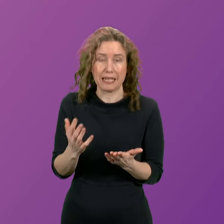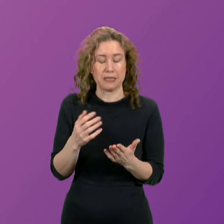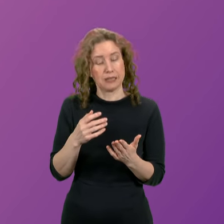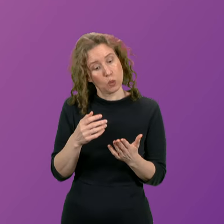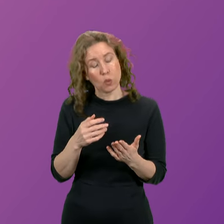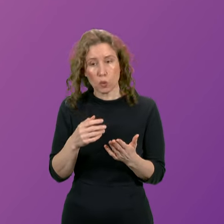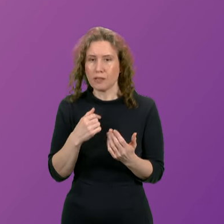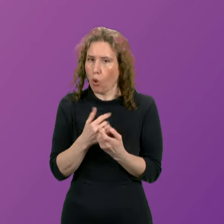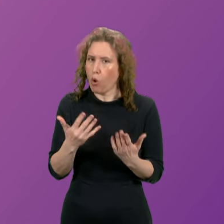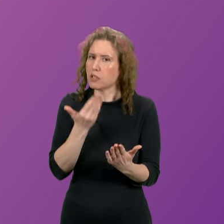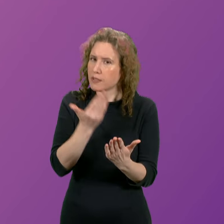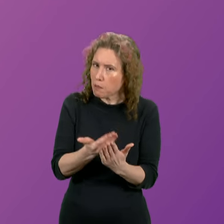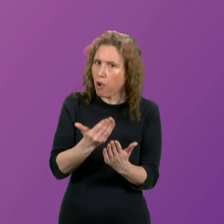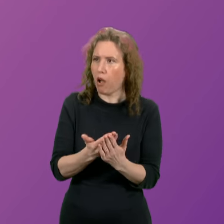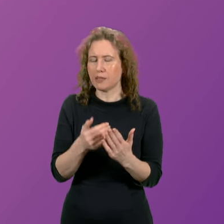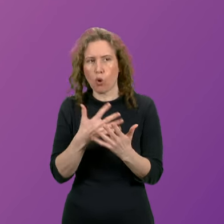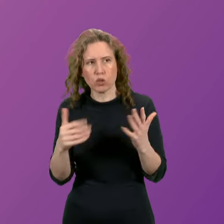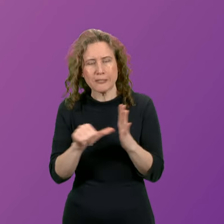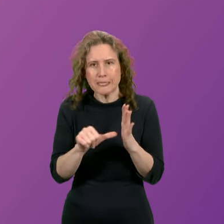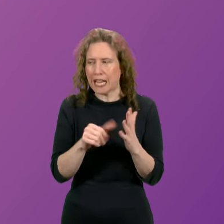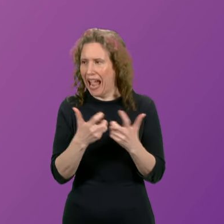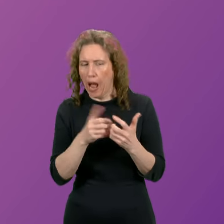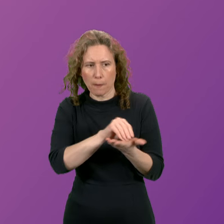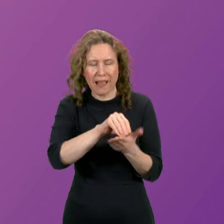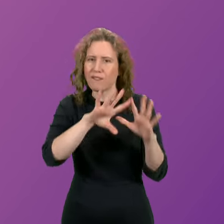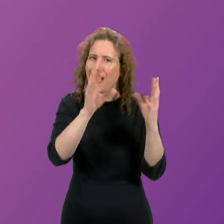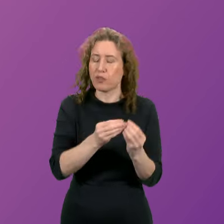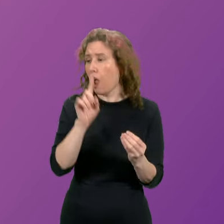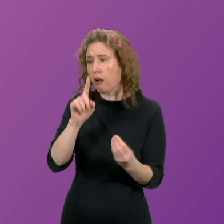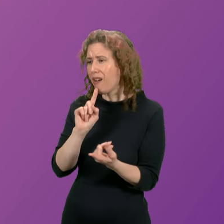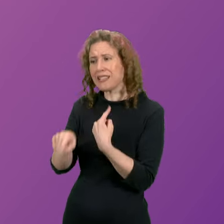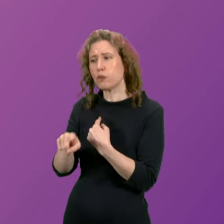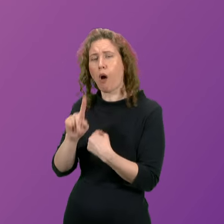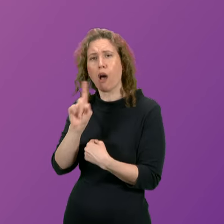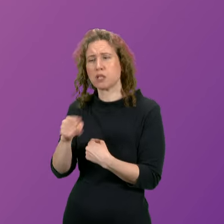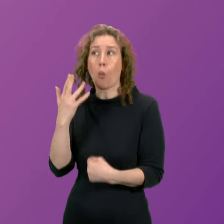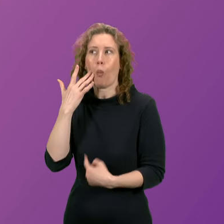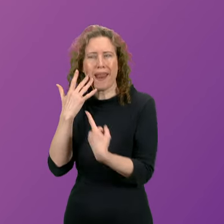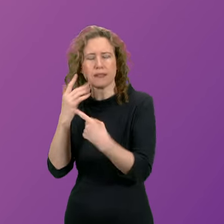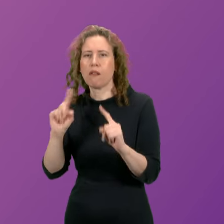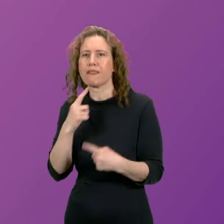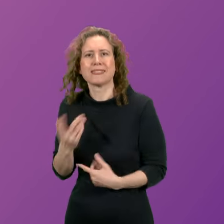demand and pressure on those resources. I cannot give Tess White an immediate answer on timescales,